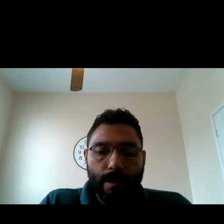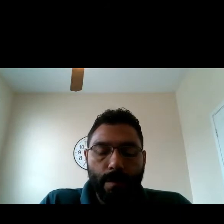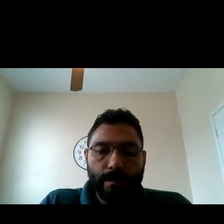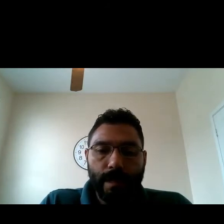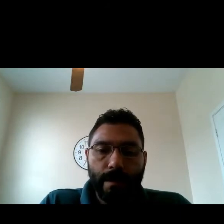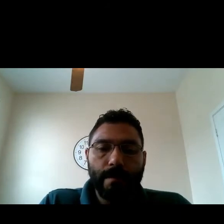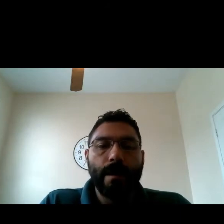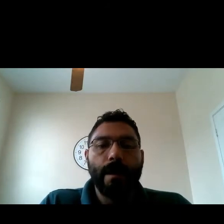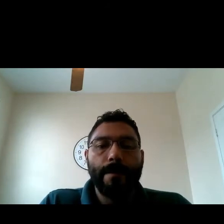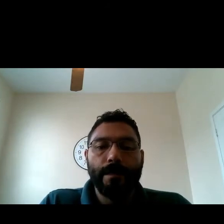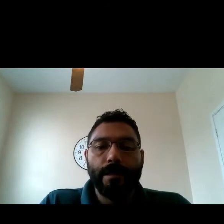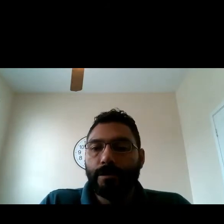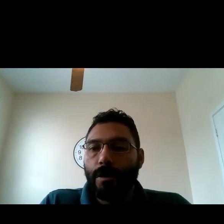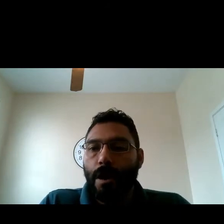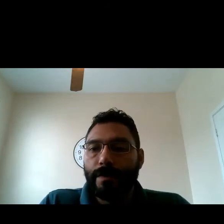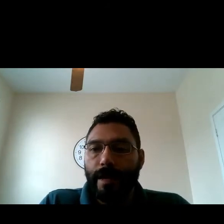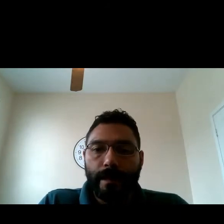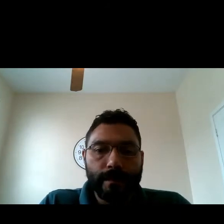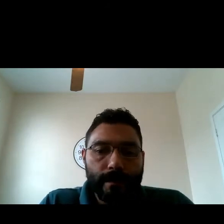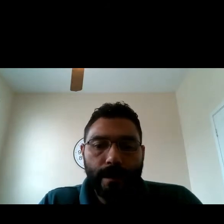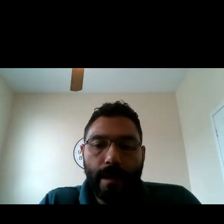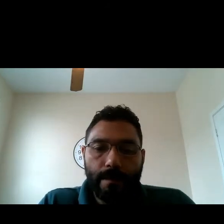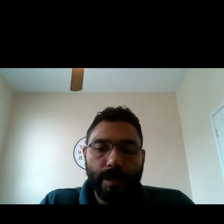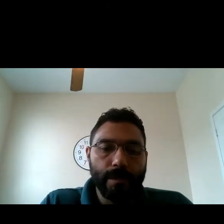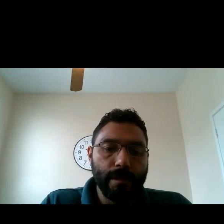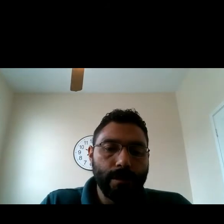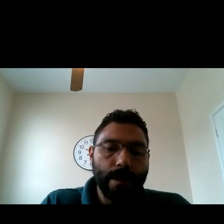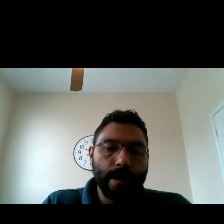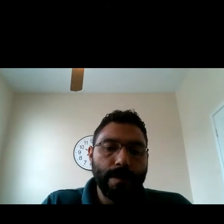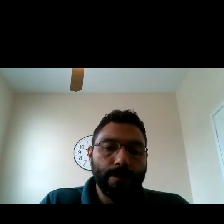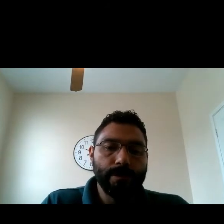that make the initial contact with potential clients